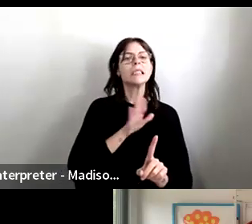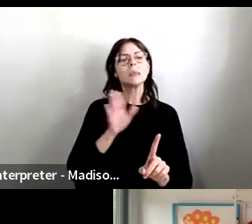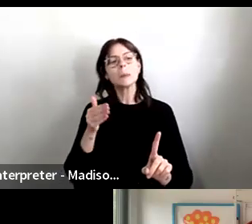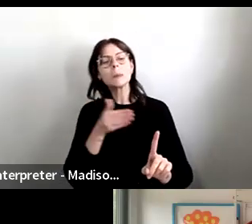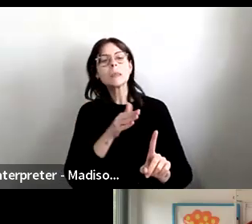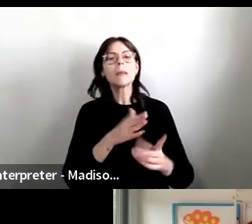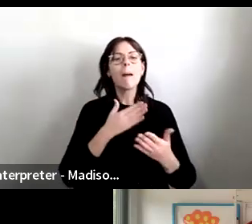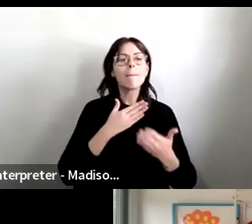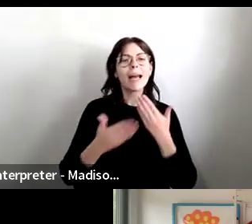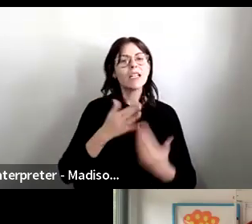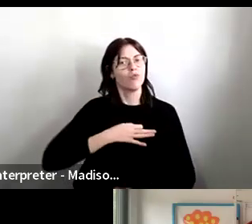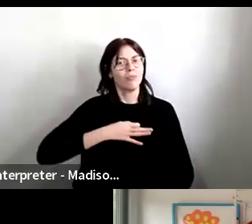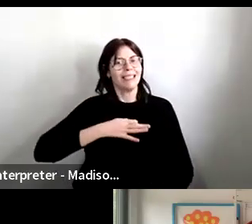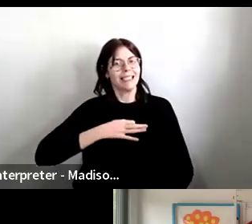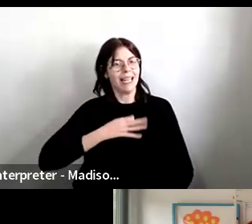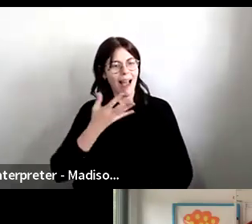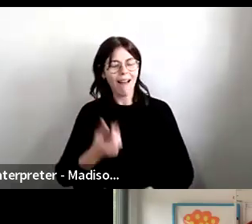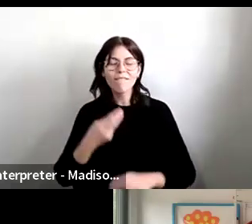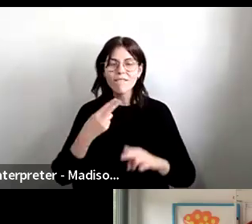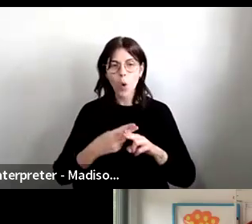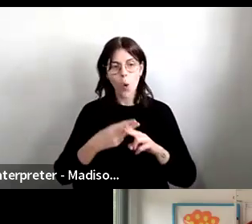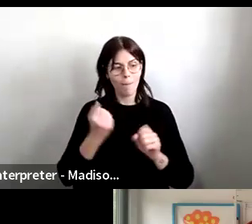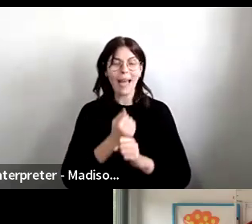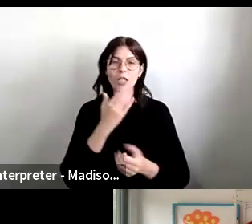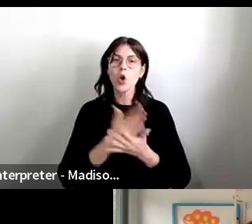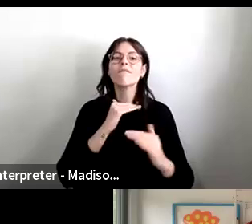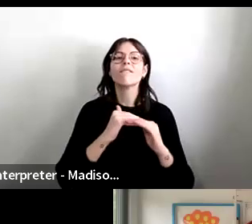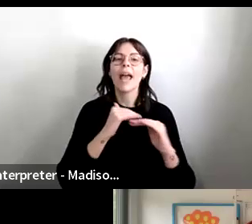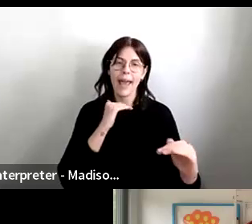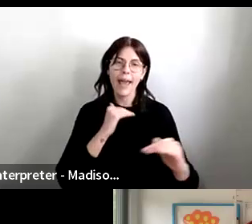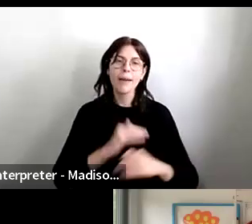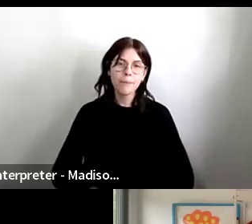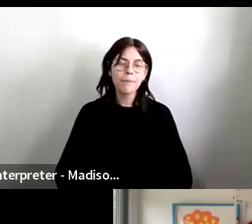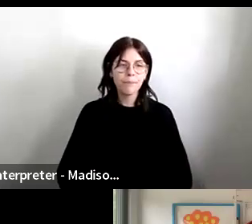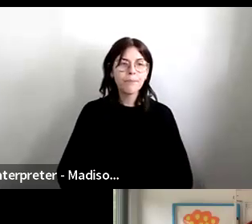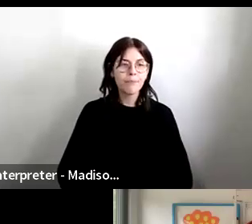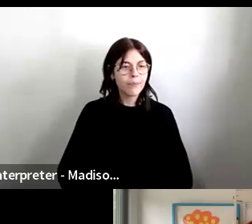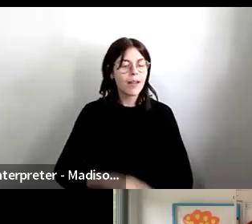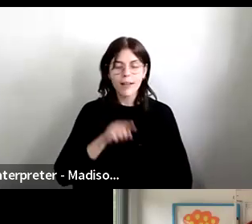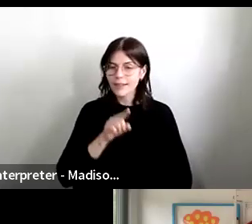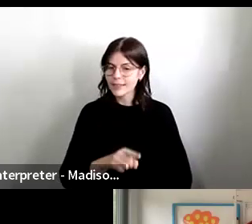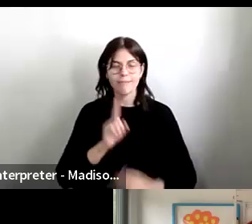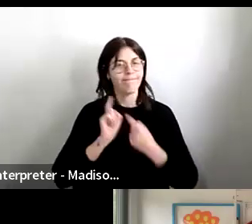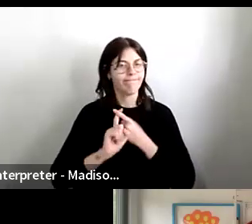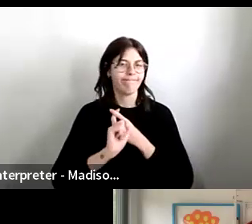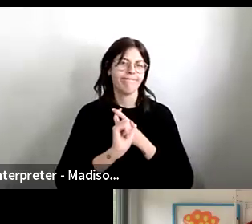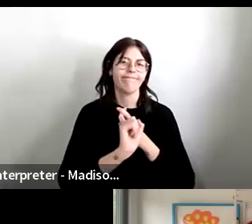the fair assessment process. So it's an ongoing conversation and I'm sure these guys could attest